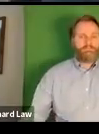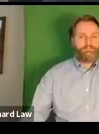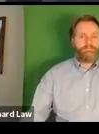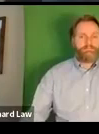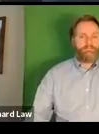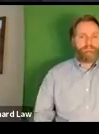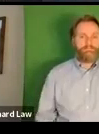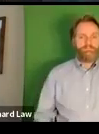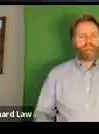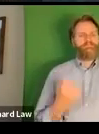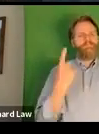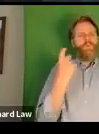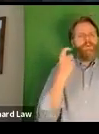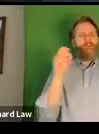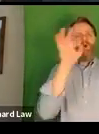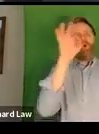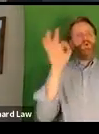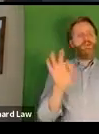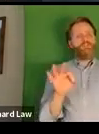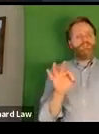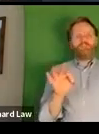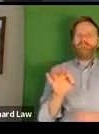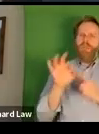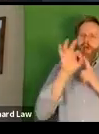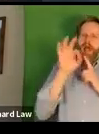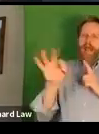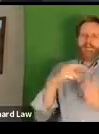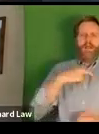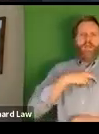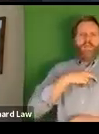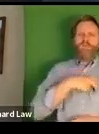what if anything has the Union done about their withdrawal of the retention and